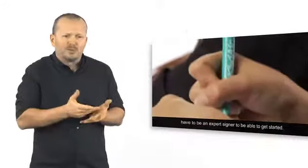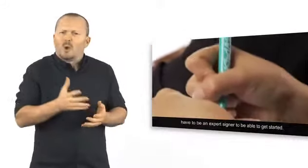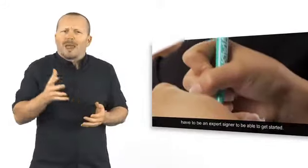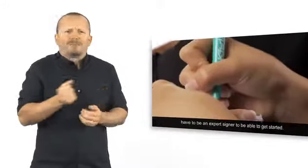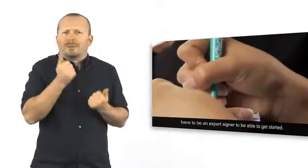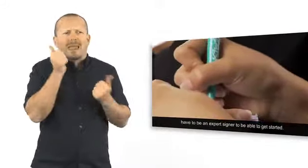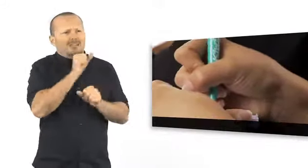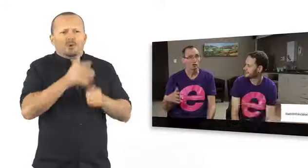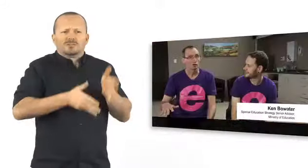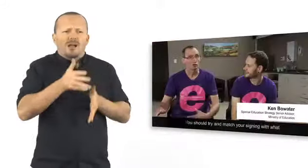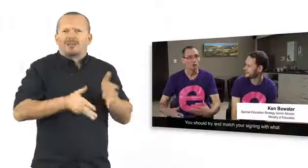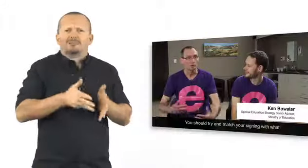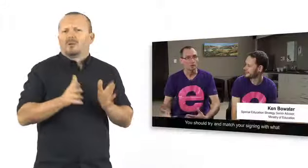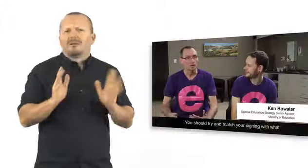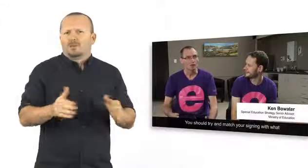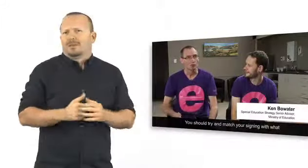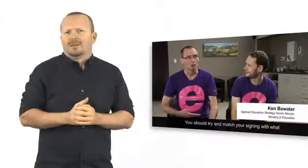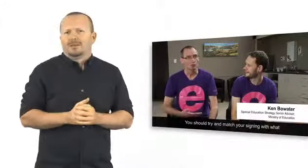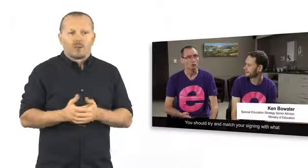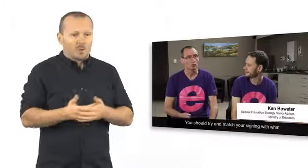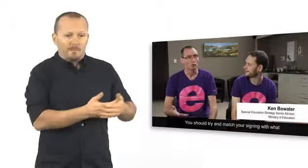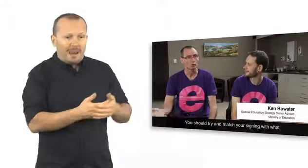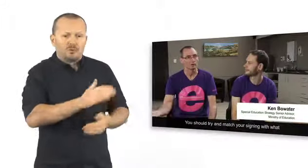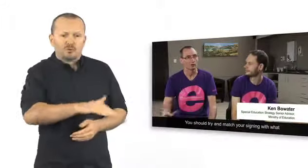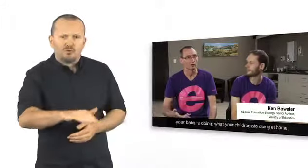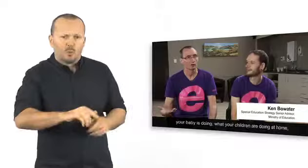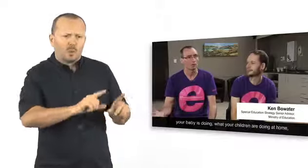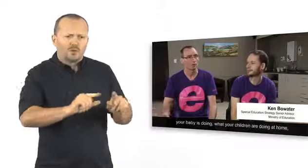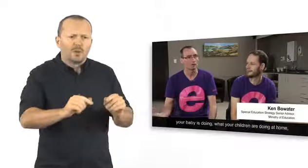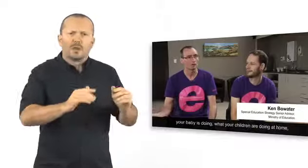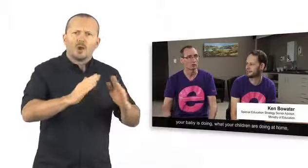able to get started. You should try and match your signing with what your baby is doing,